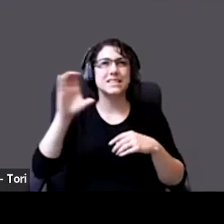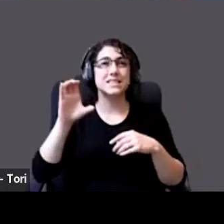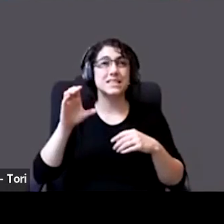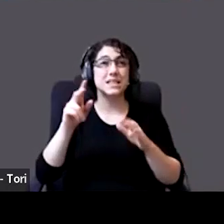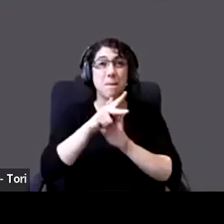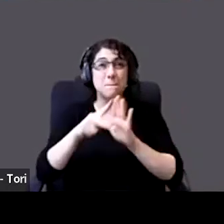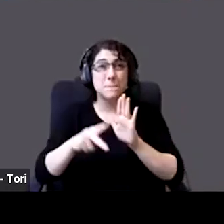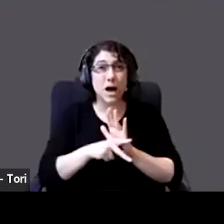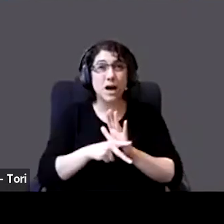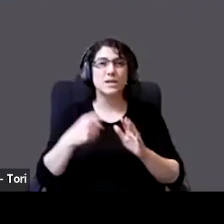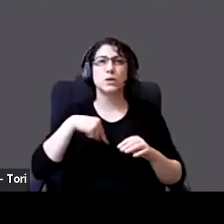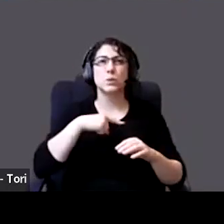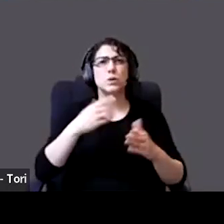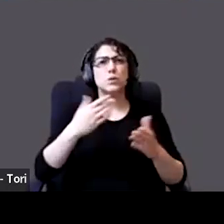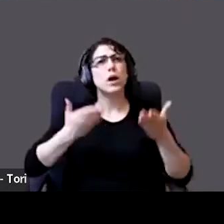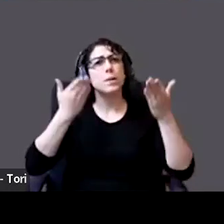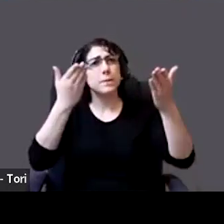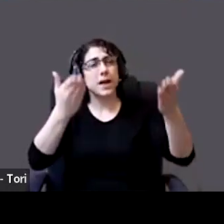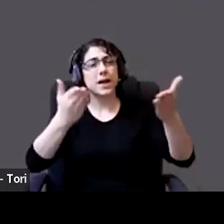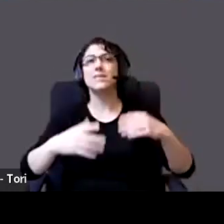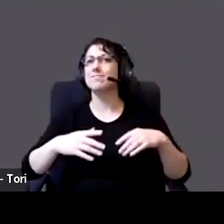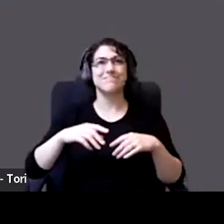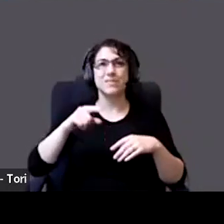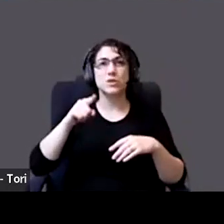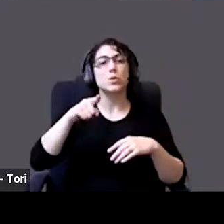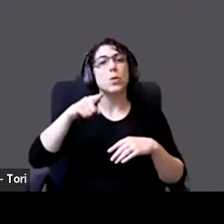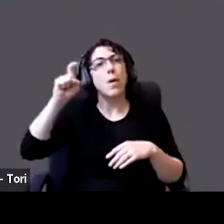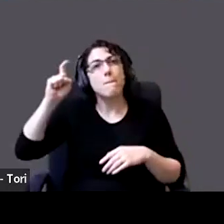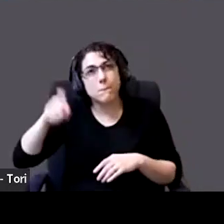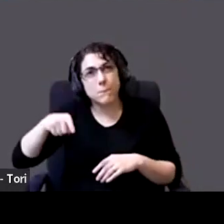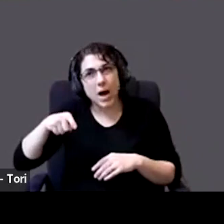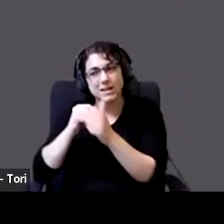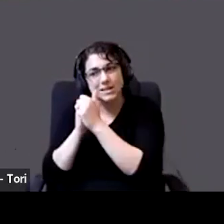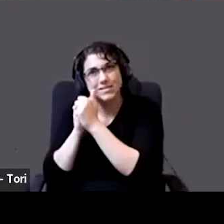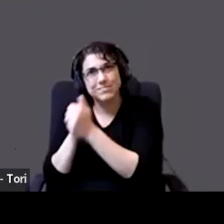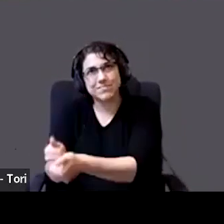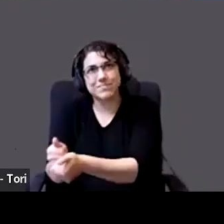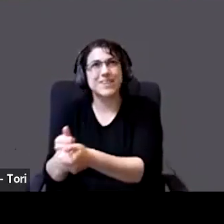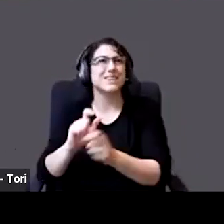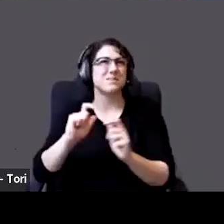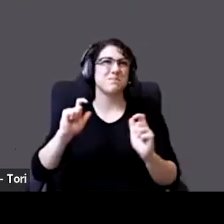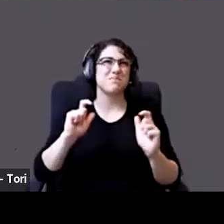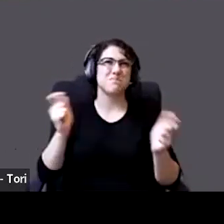"We recommend you do this, but you must do this." And that's a very big change. There hasn't really been something like that coming